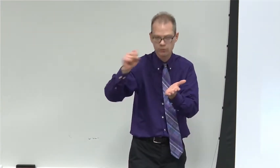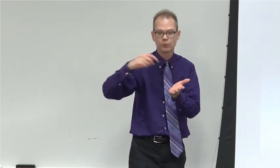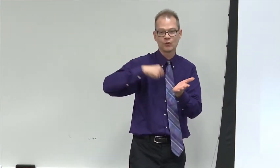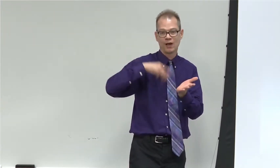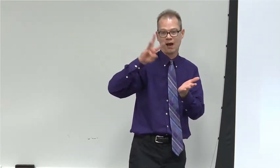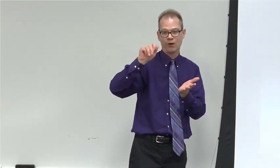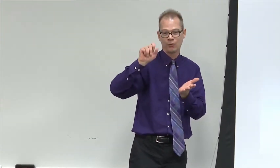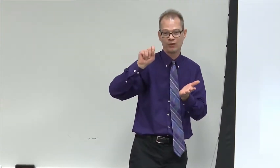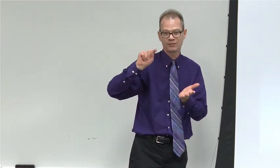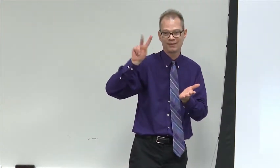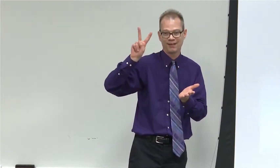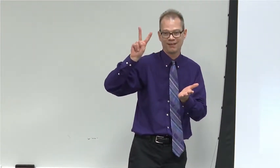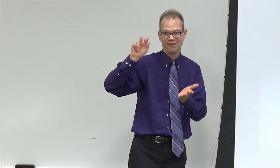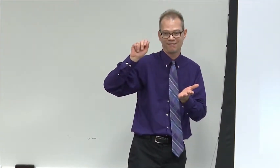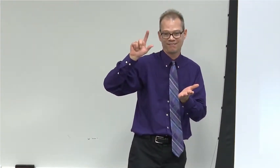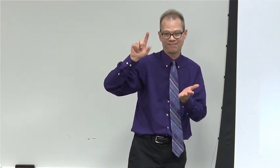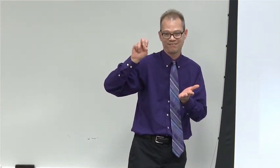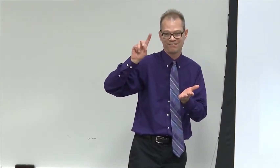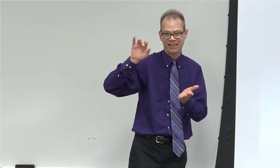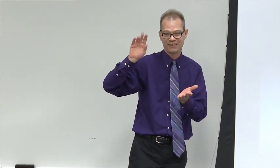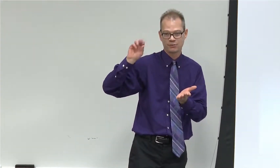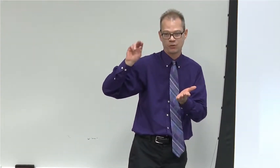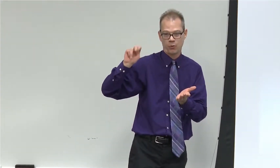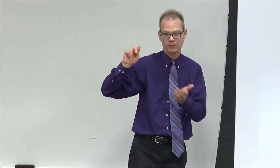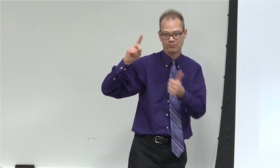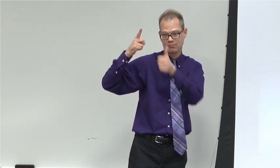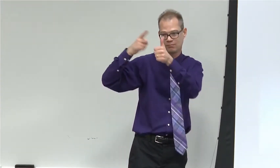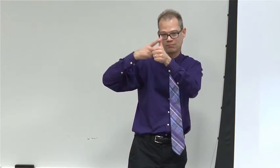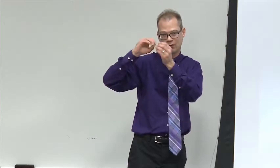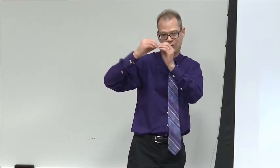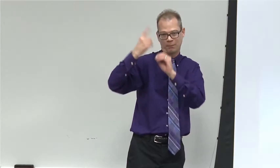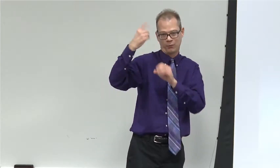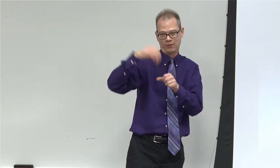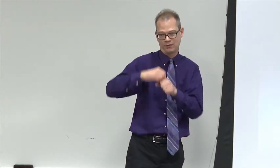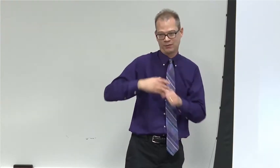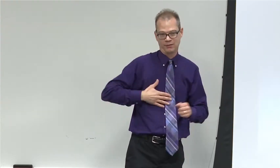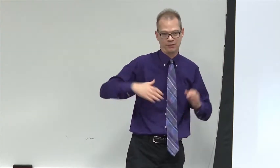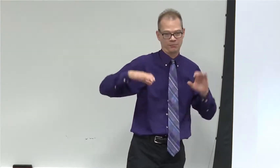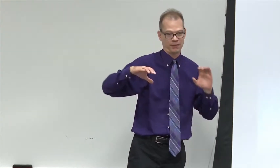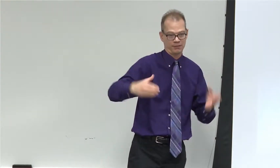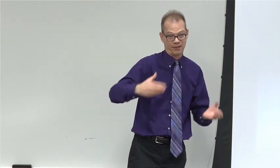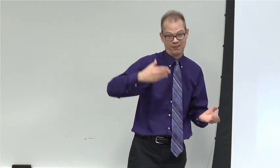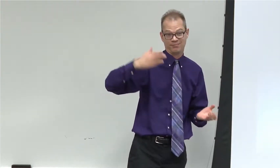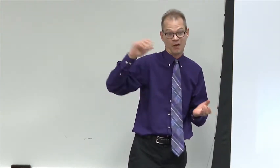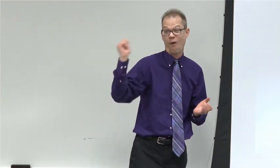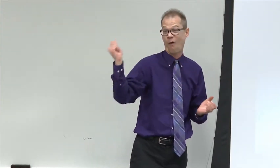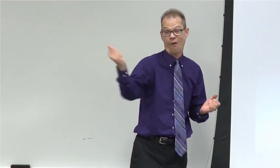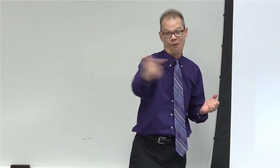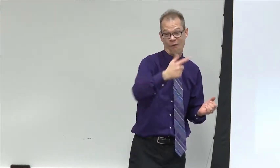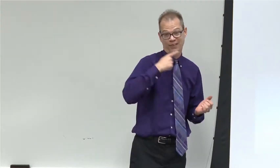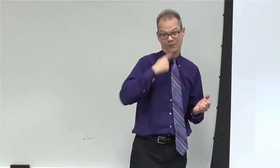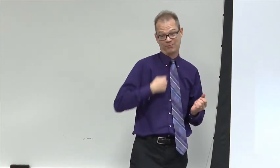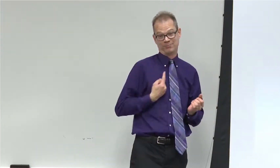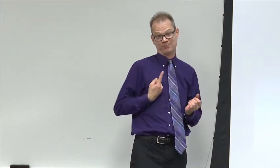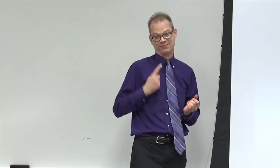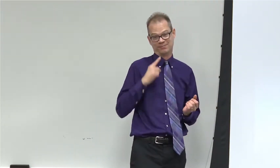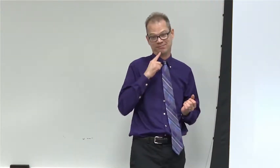After I graduated high school-- I was valedictorian. I was the first in my class.